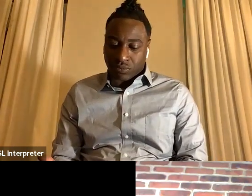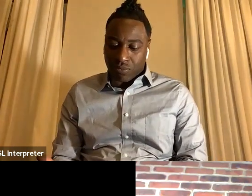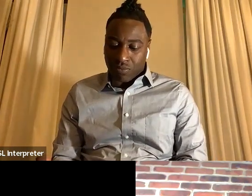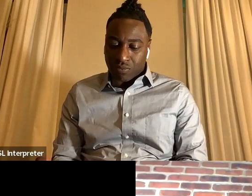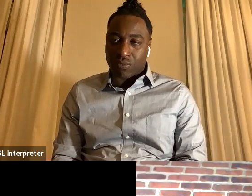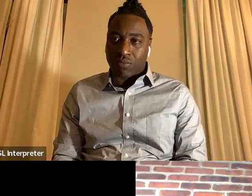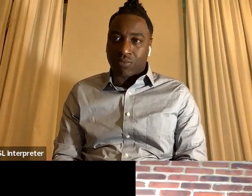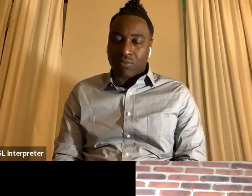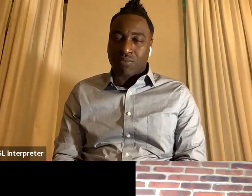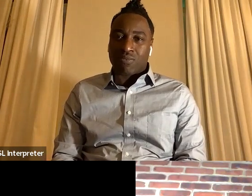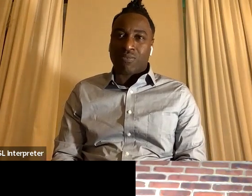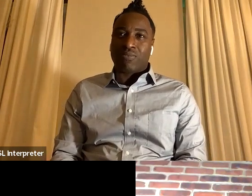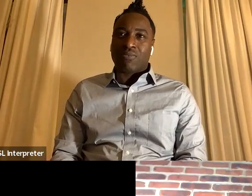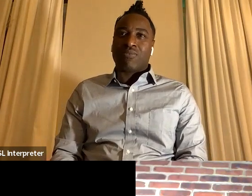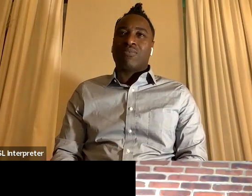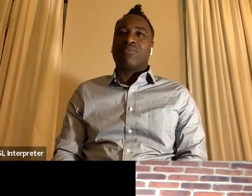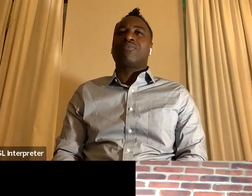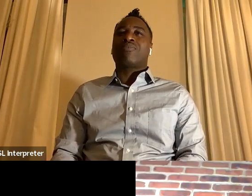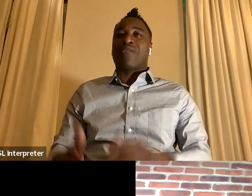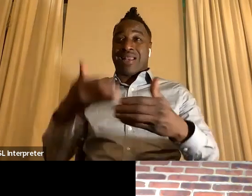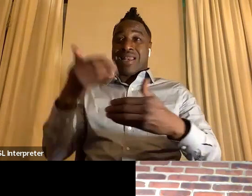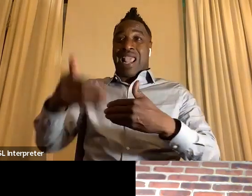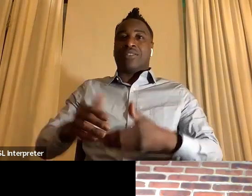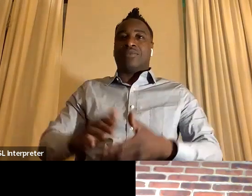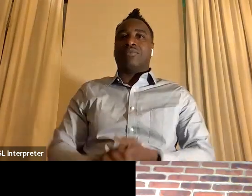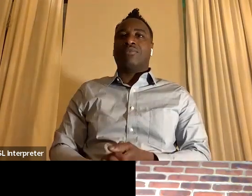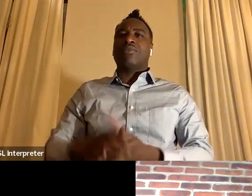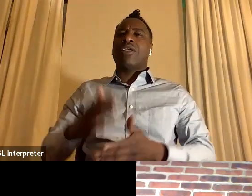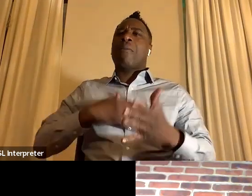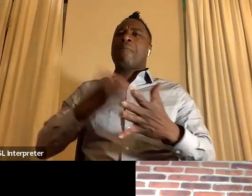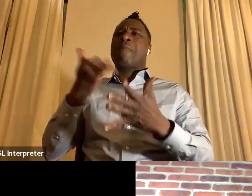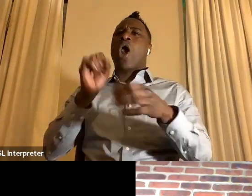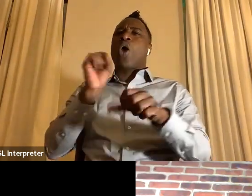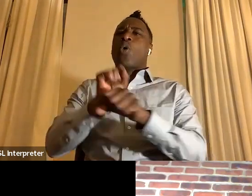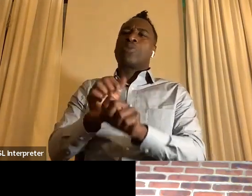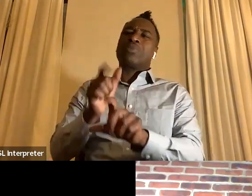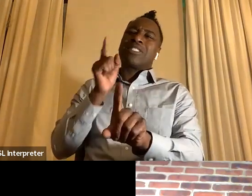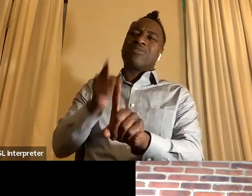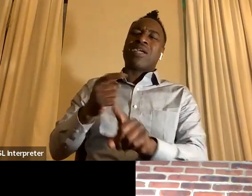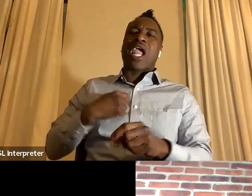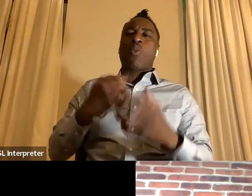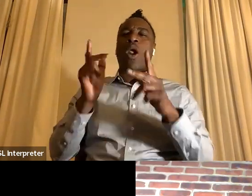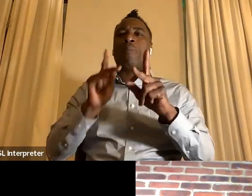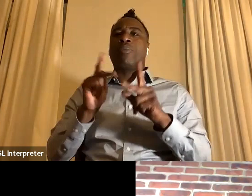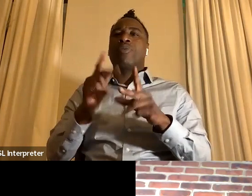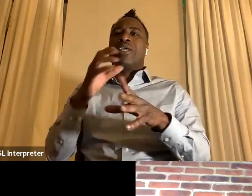Yeah, I feel like from my piece specifically, I think I want people to take away like a feeling of nostalgia.